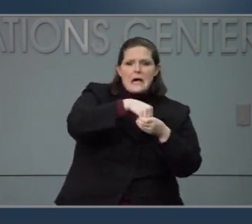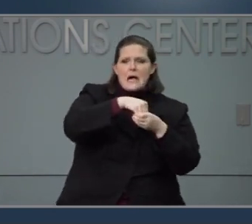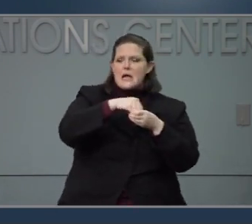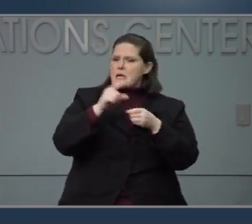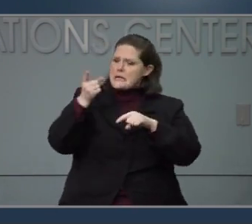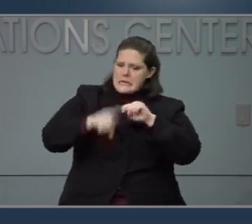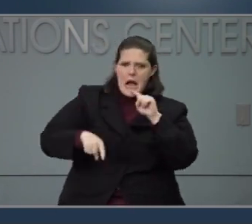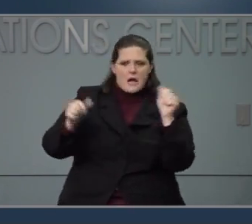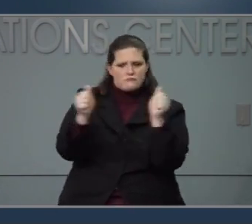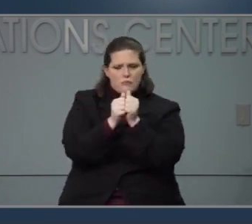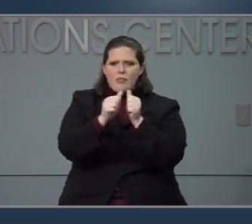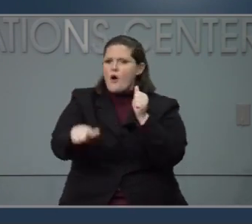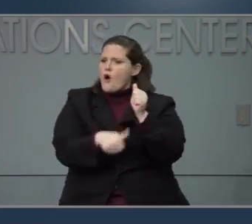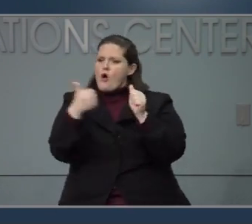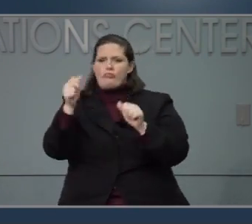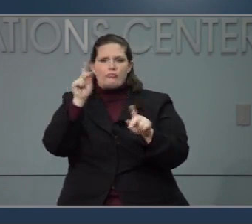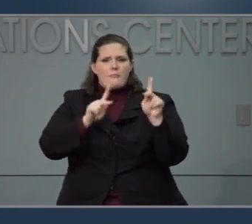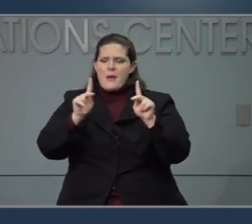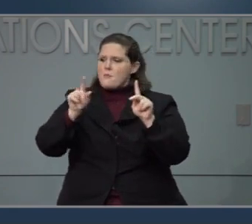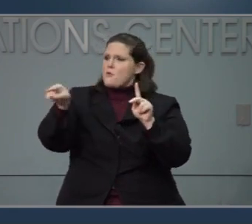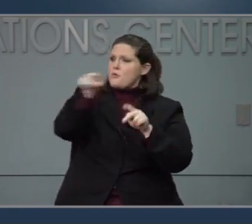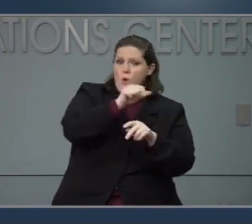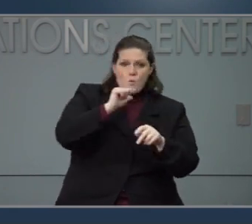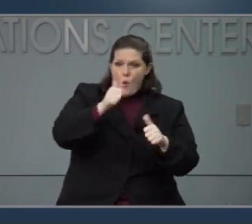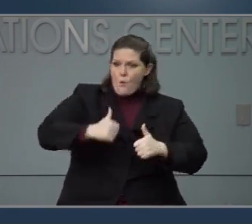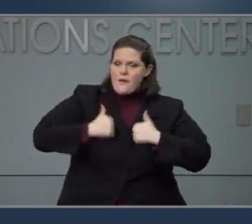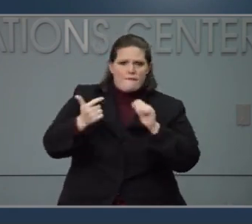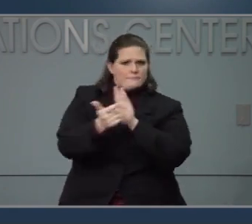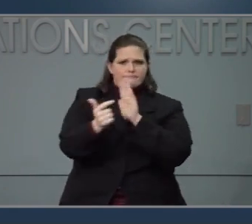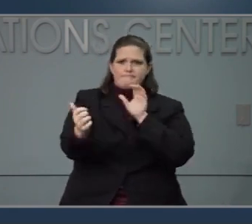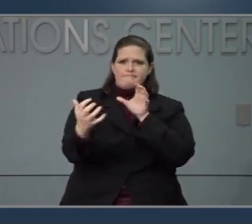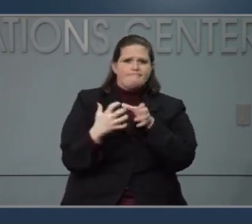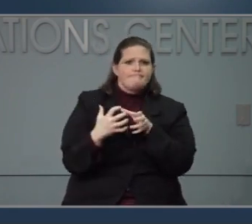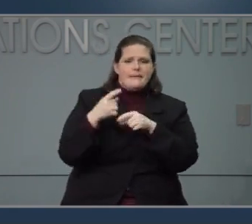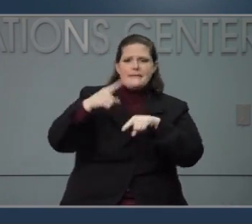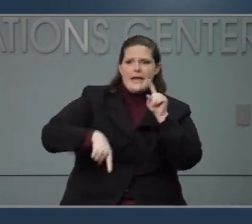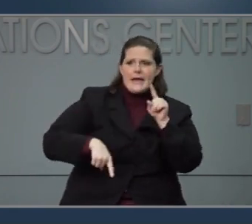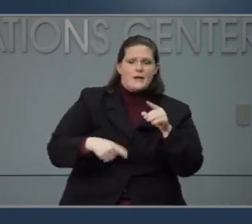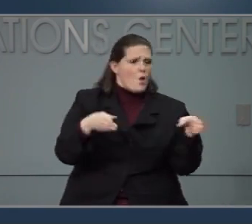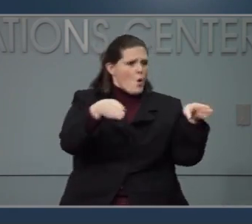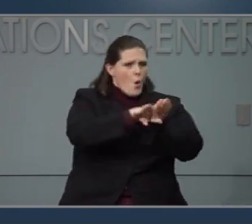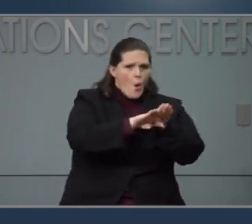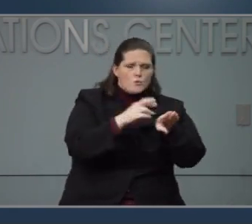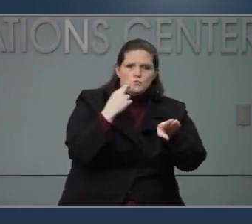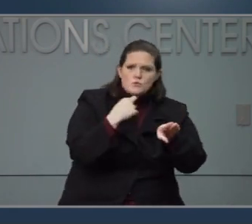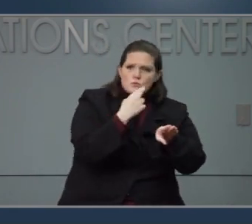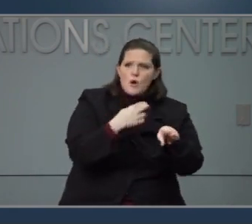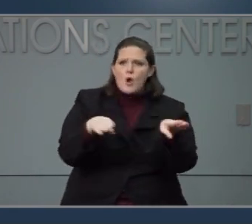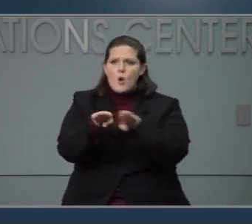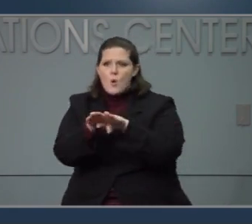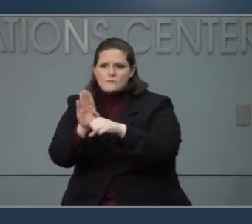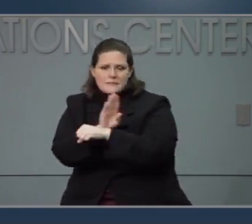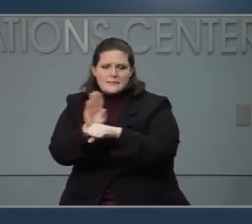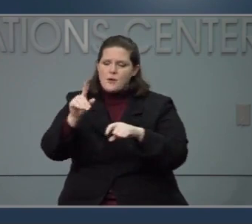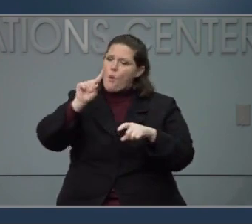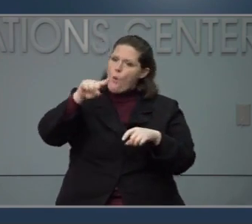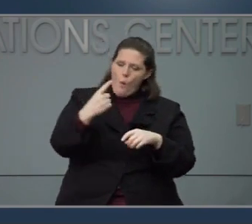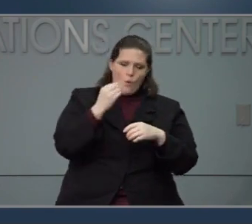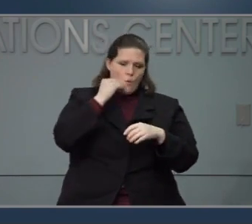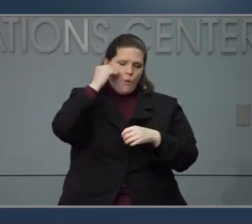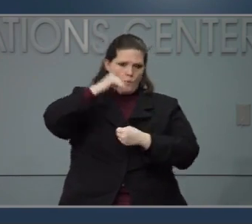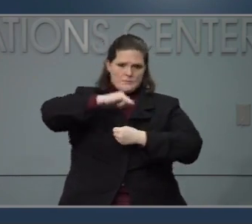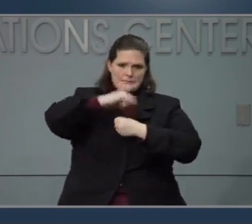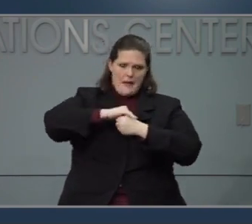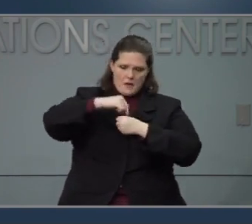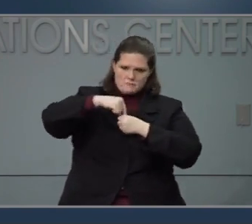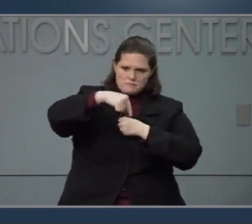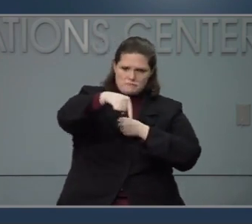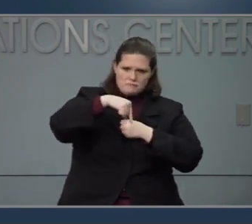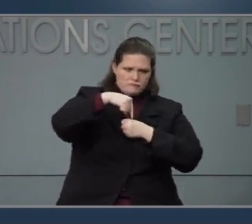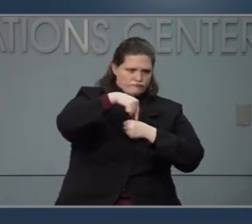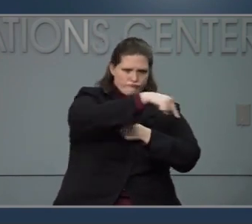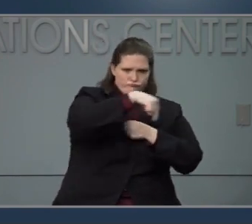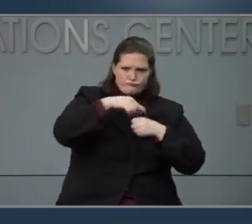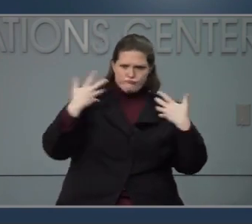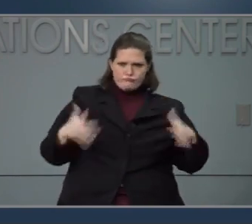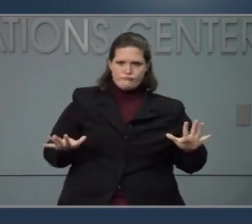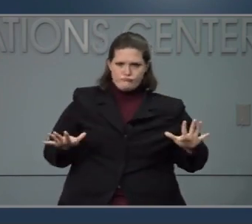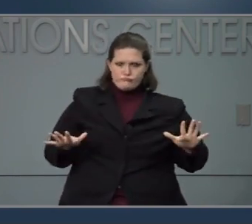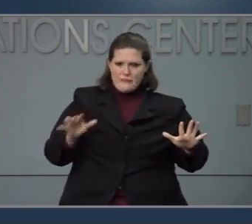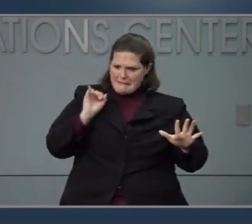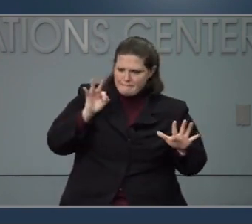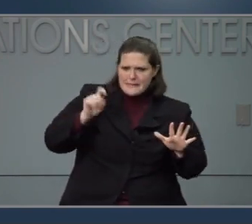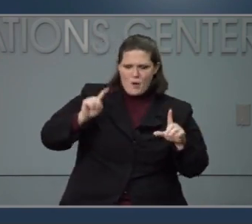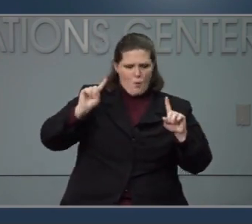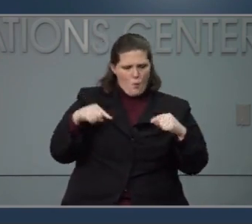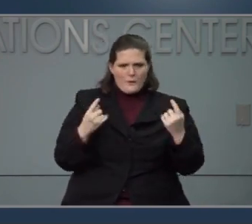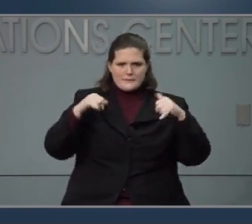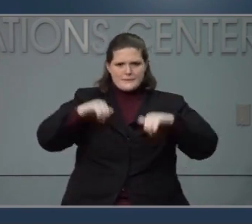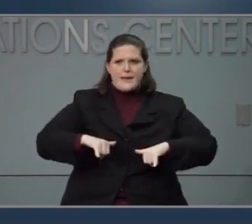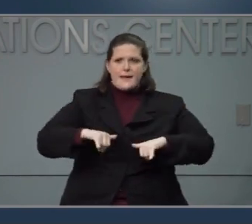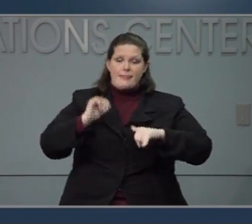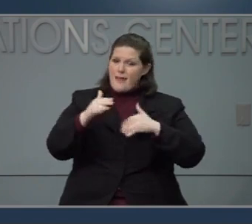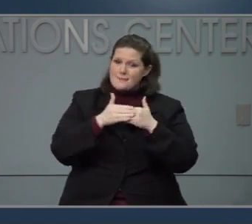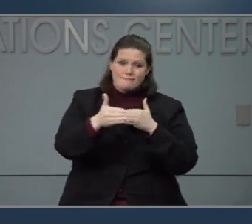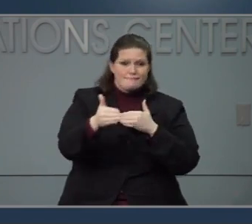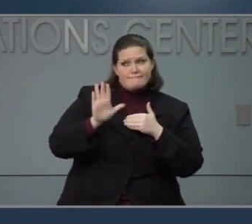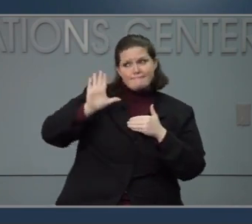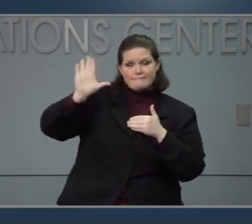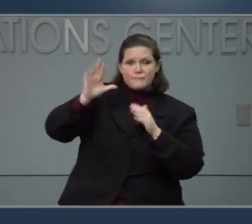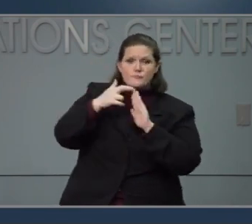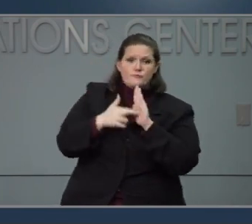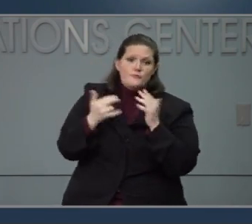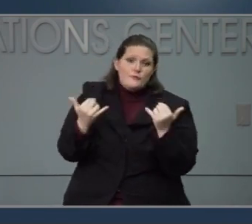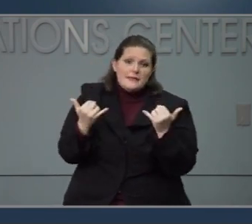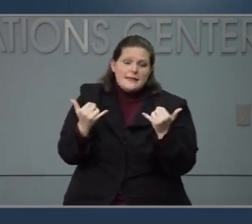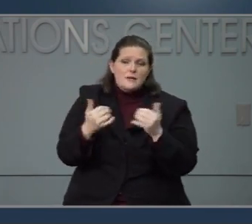MORE AND MORE STATES ARE TIGHTENING RESTRICTIONS, NOT ALLOWING PEOPLE TO GATHER INDOORS WITH ANYONE OUTSIDE OF THEIR HOUSEHOLD, CLOSING INDOOR GATHERING, -- HERE IN NORTH